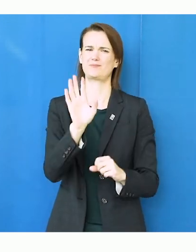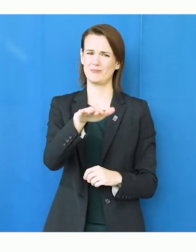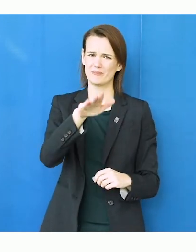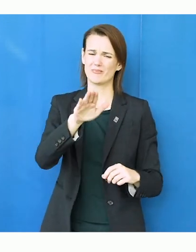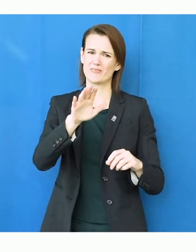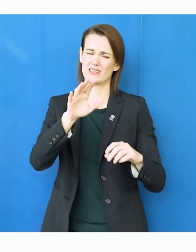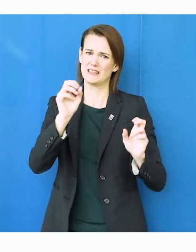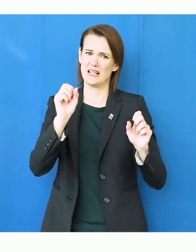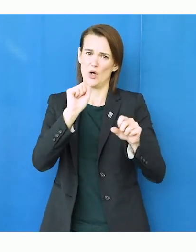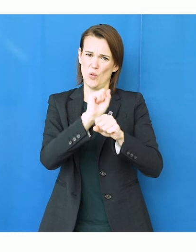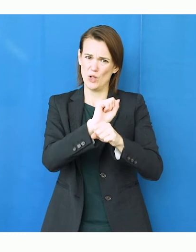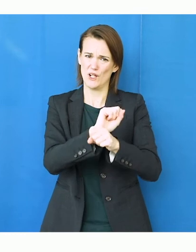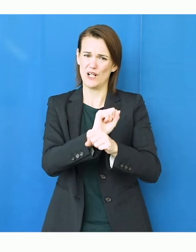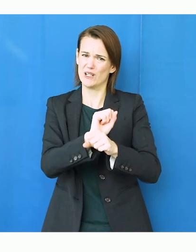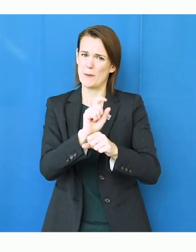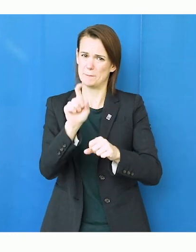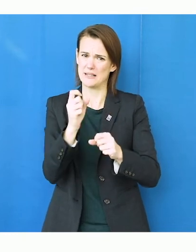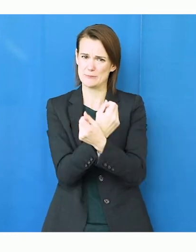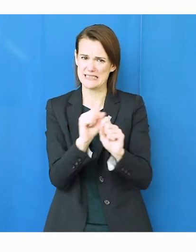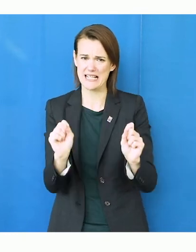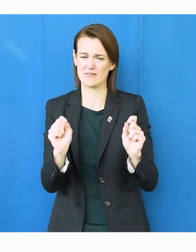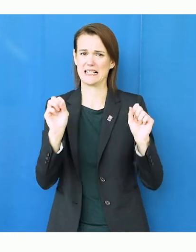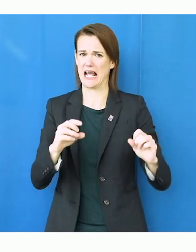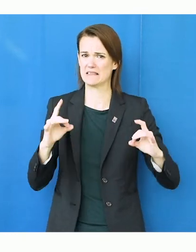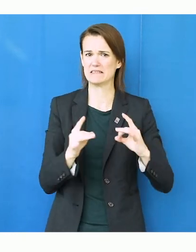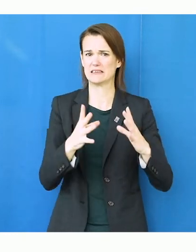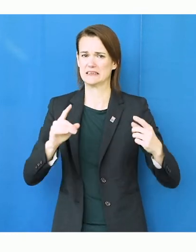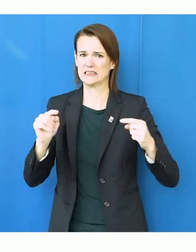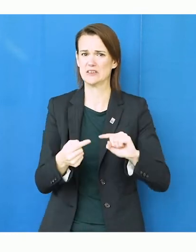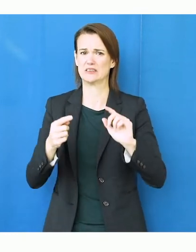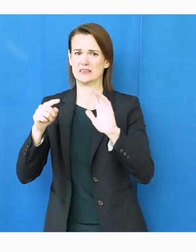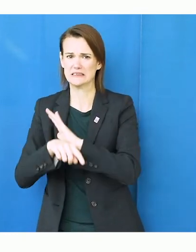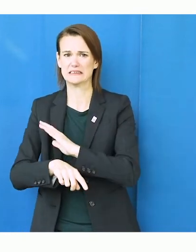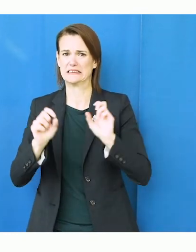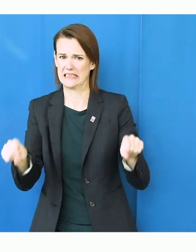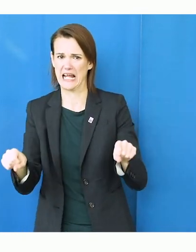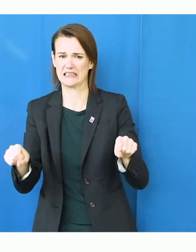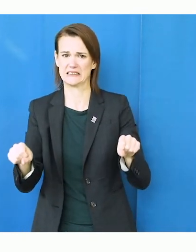Avoid taking shortcuts that can ruin your life and your families.